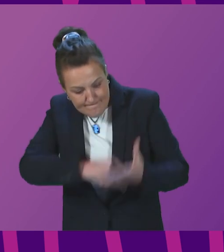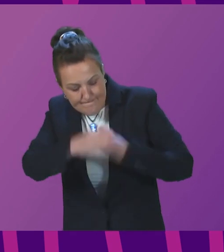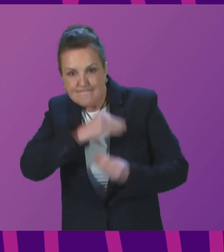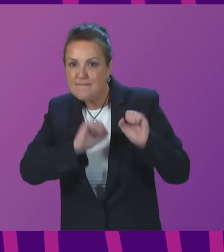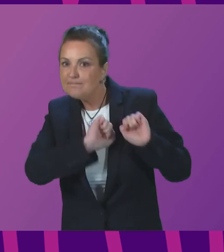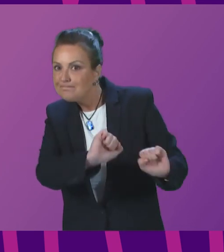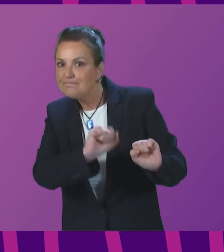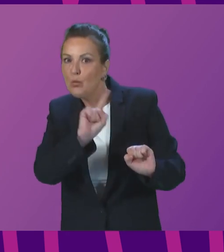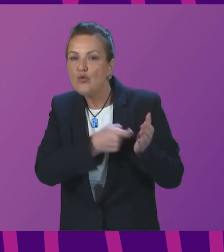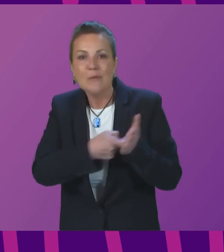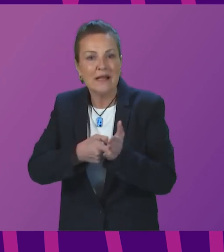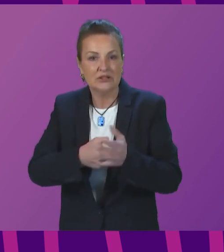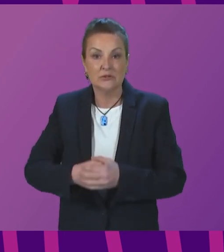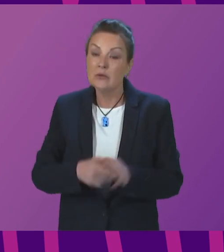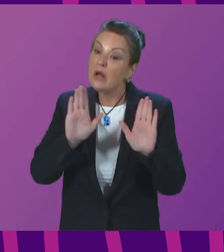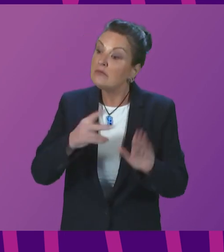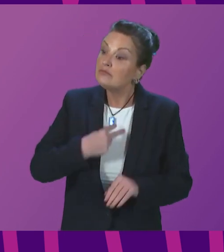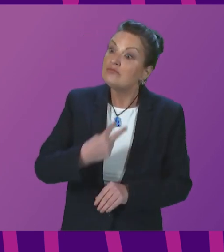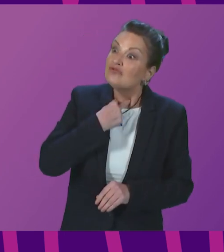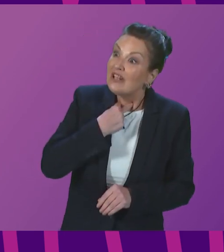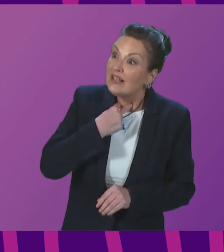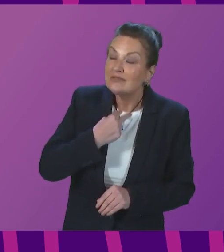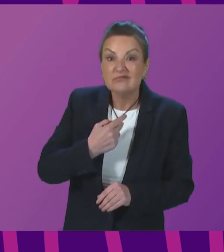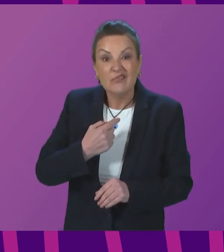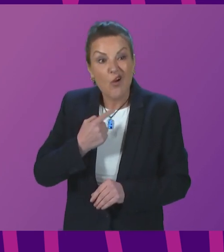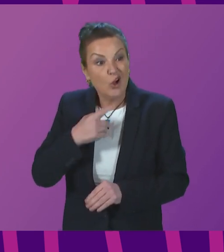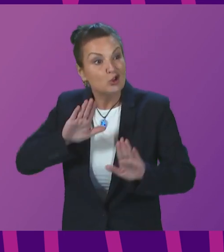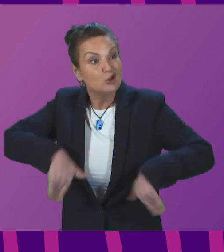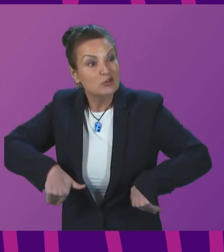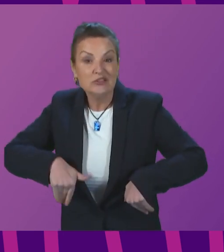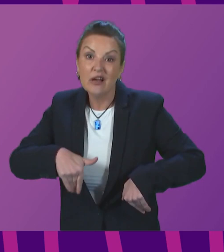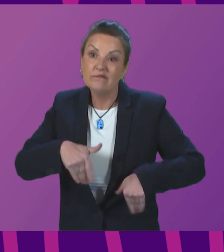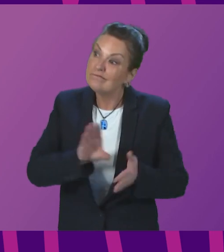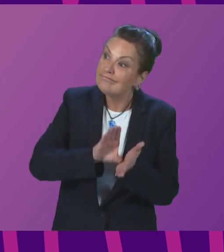However, I do not regret the fact that Ferguson’s shipyard is still operational and employing